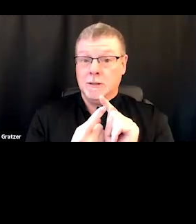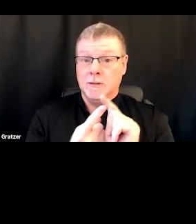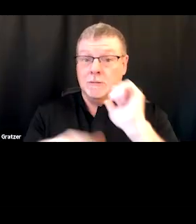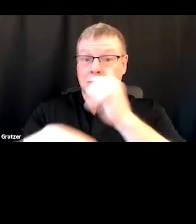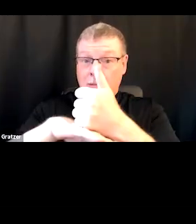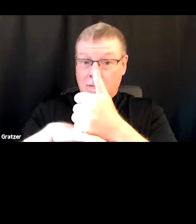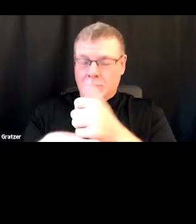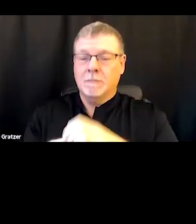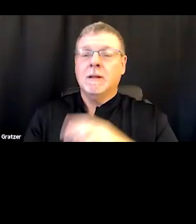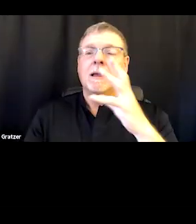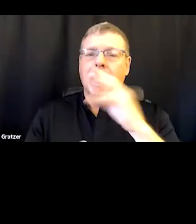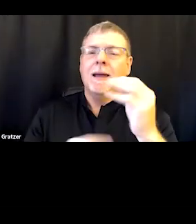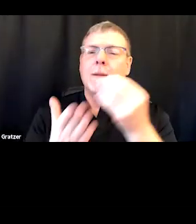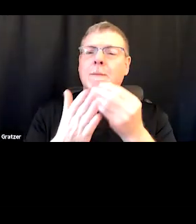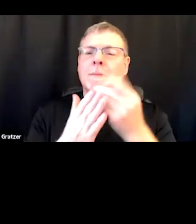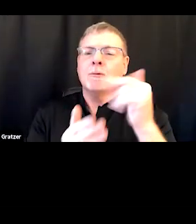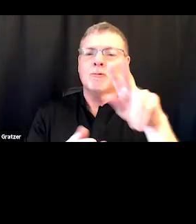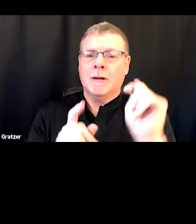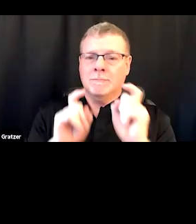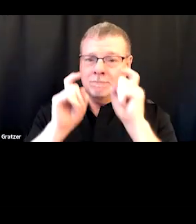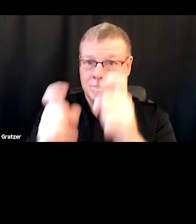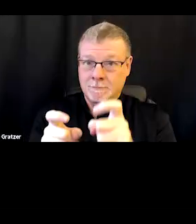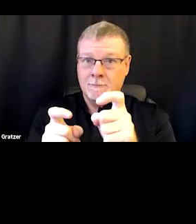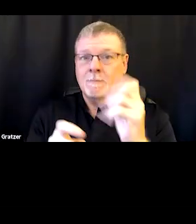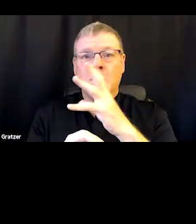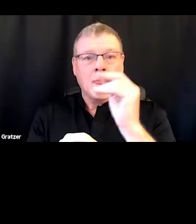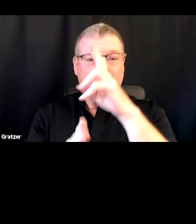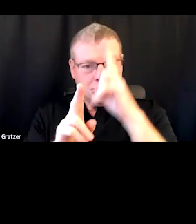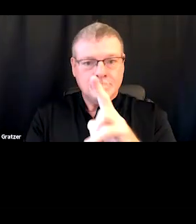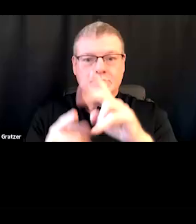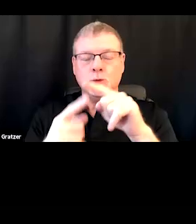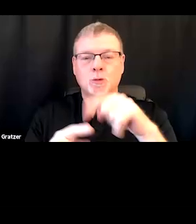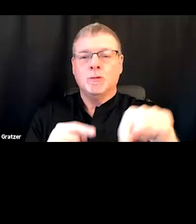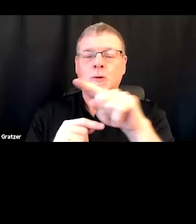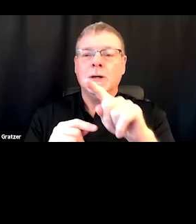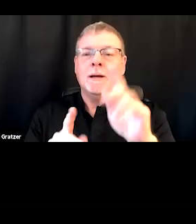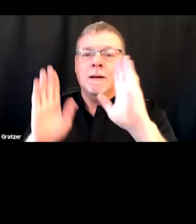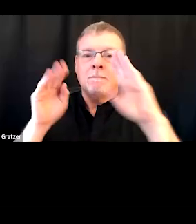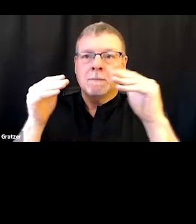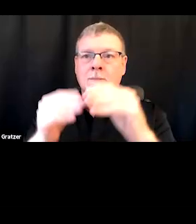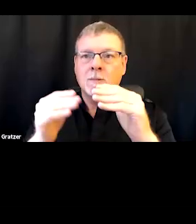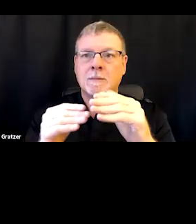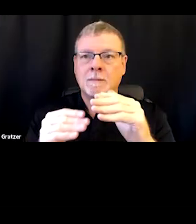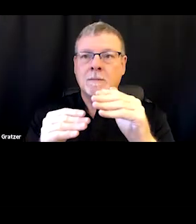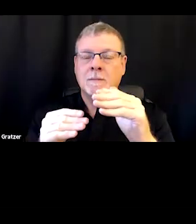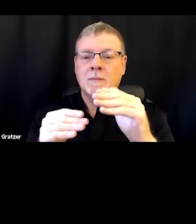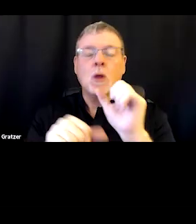which is a grant-funded pilot and it's dedicated to focusing more towards individuals